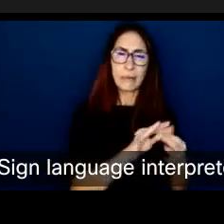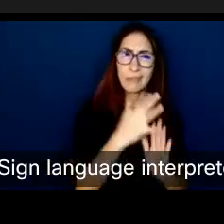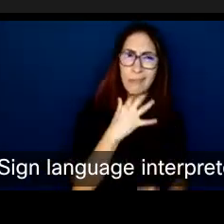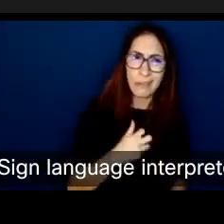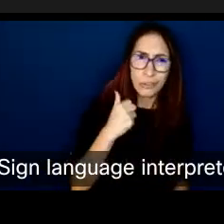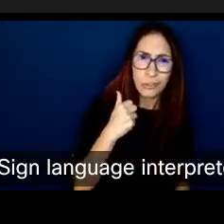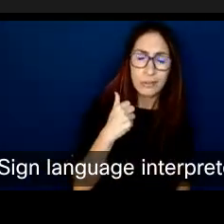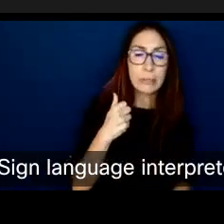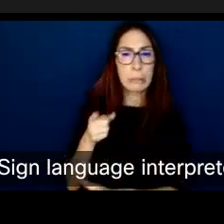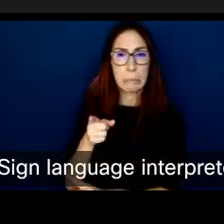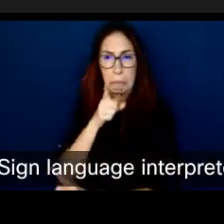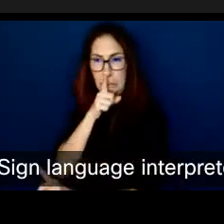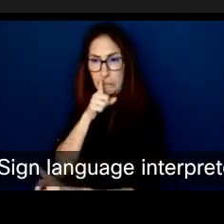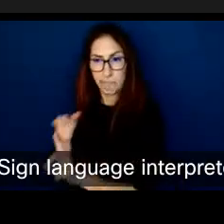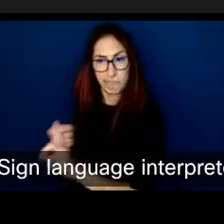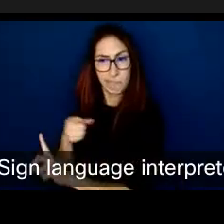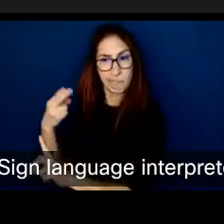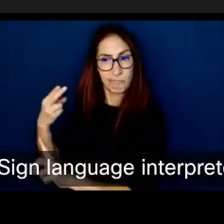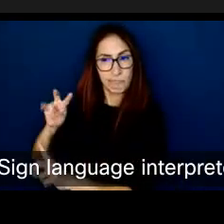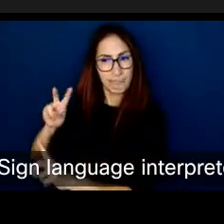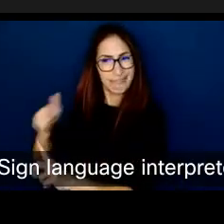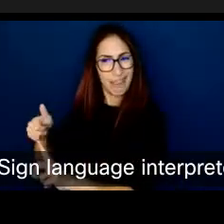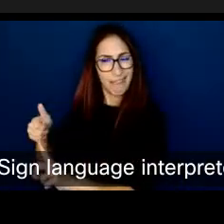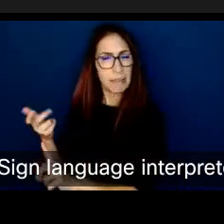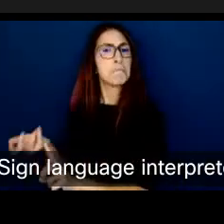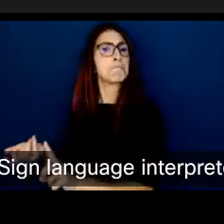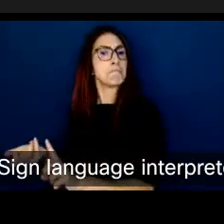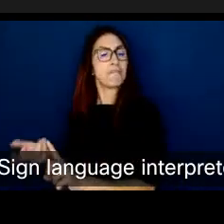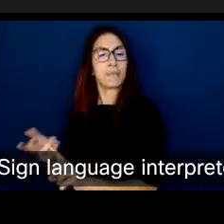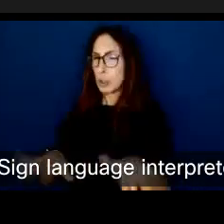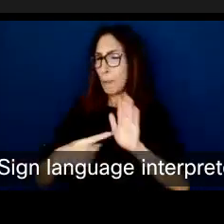example, in the early years of the HIV epidemic, we found that